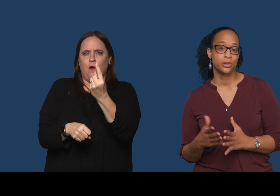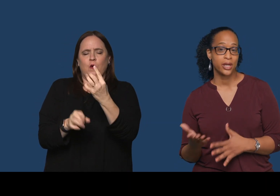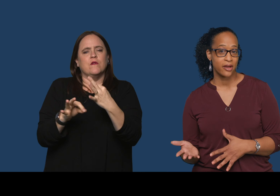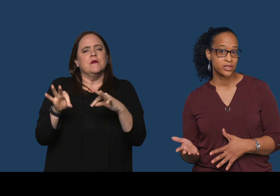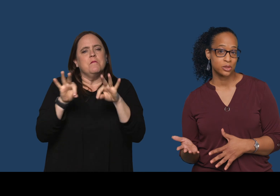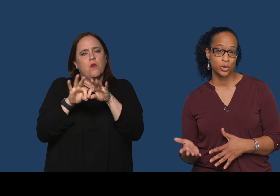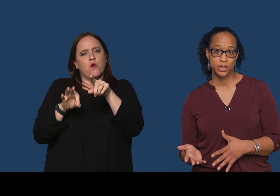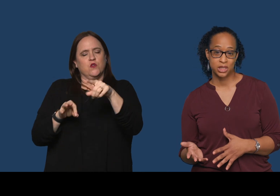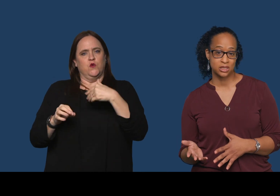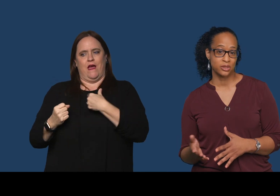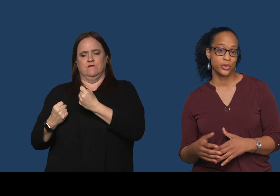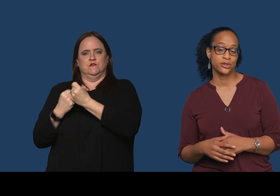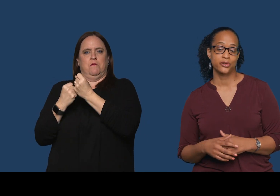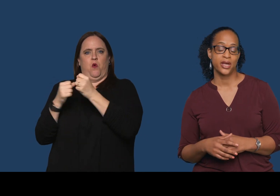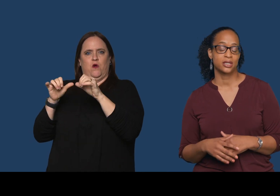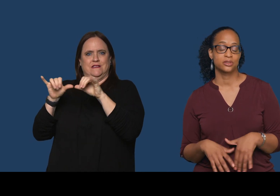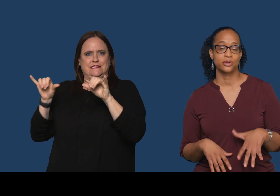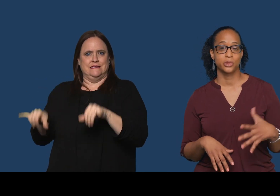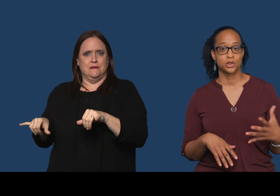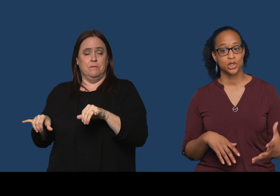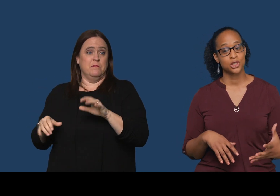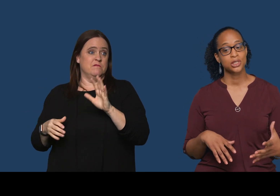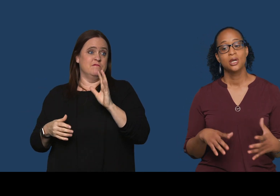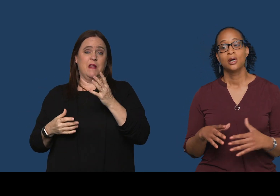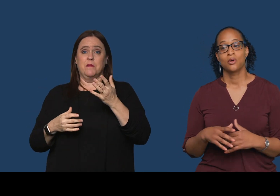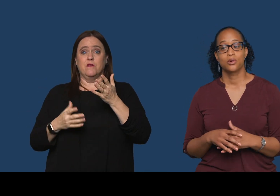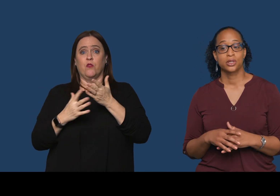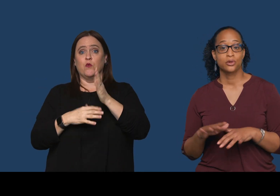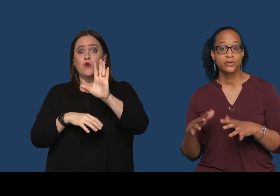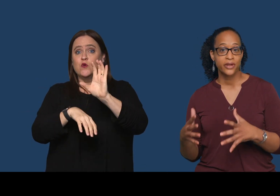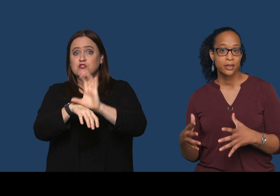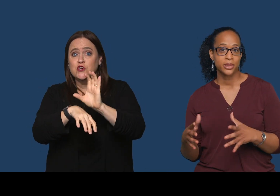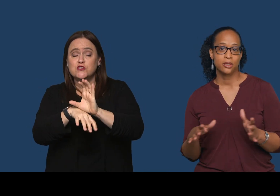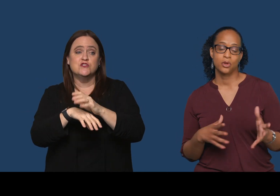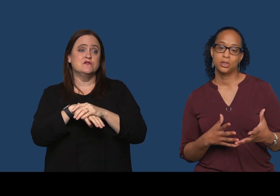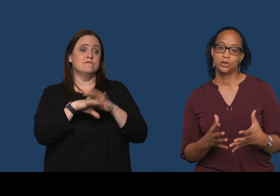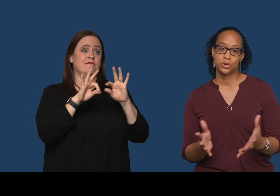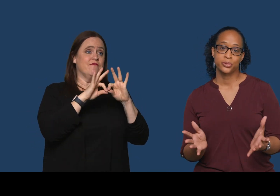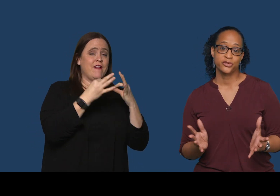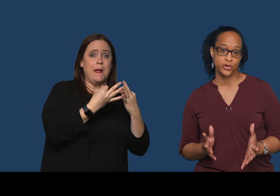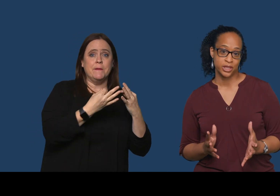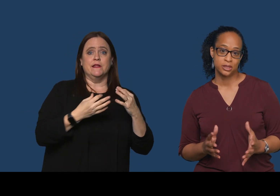to have a support system whether that is from your church or your family or your group of friends.